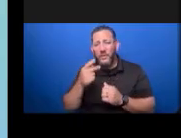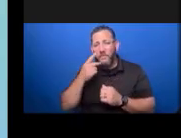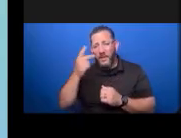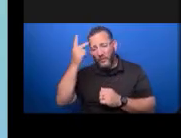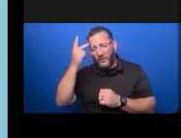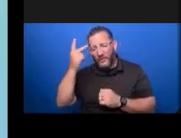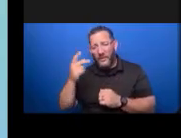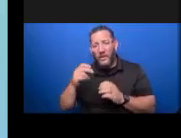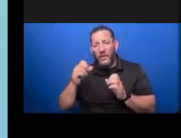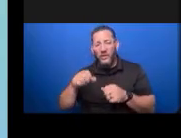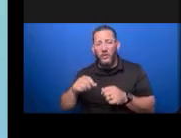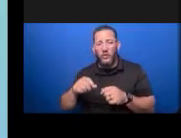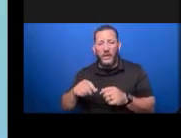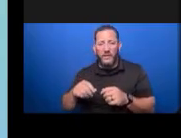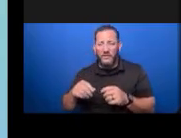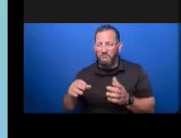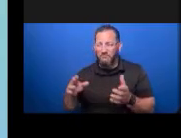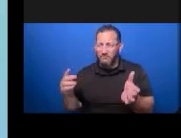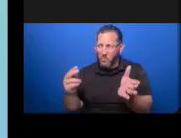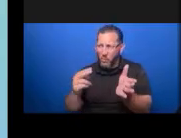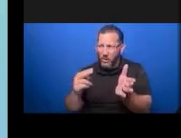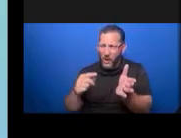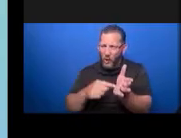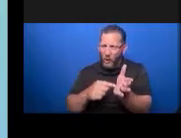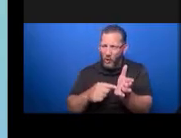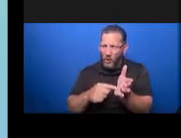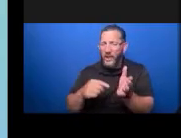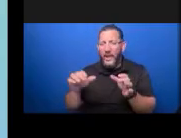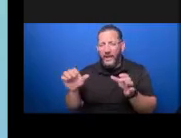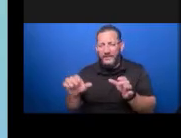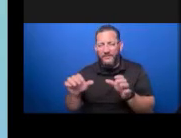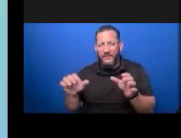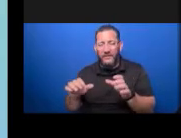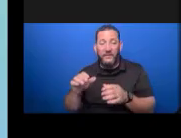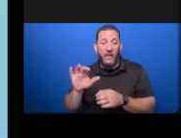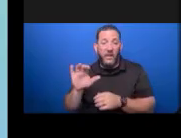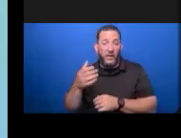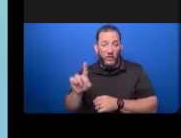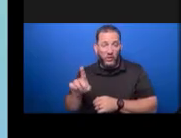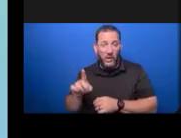can point out activities that the child maybe this is what we